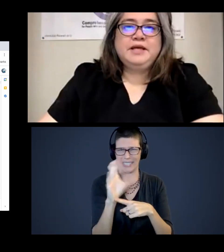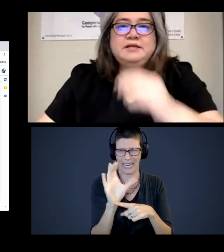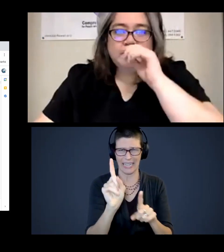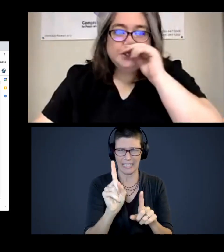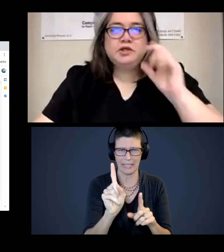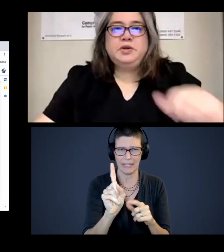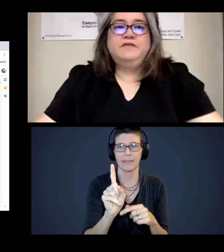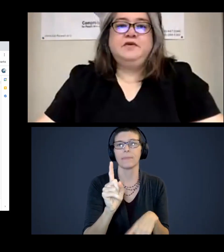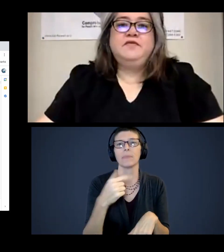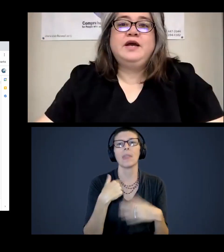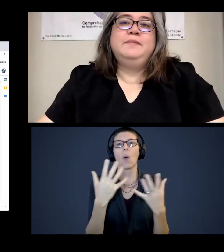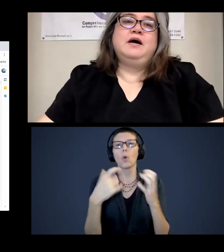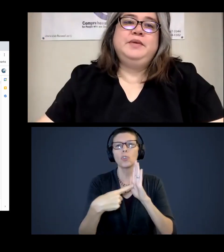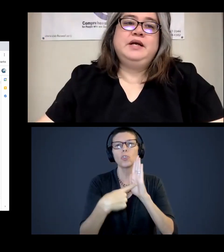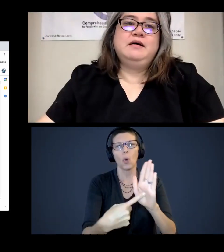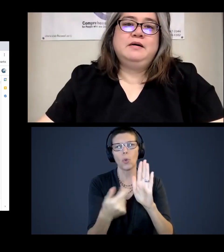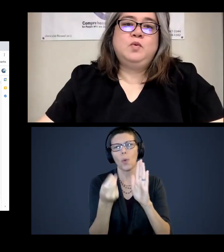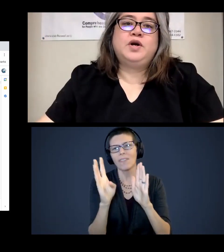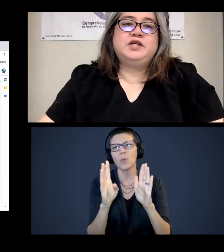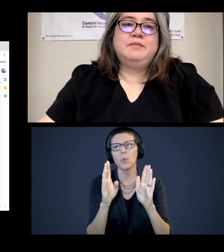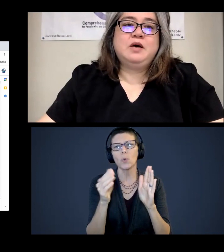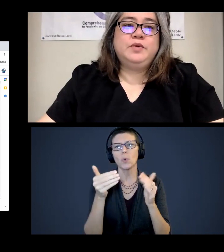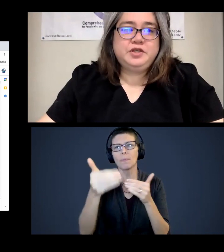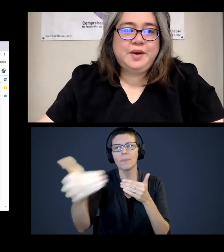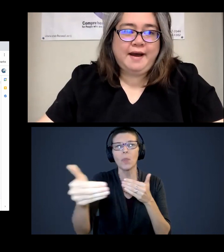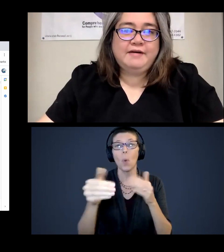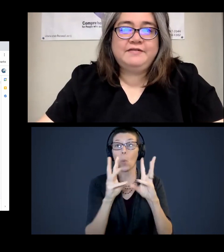because I want to show you a few of the upcoming workshops that we do have.